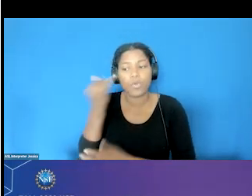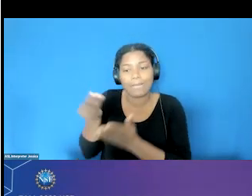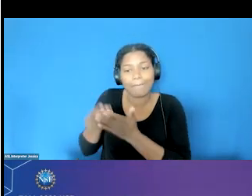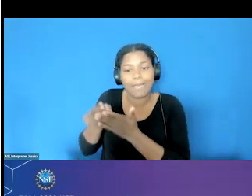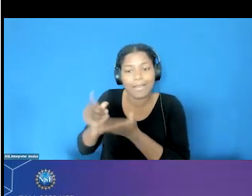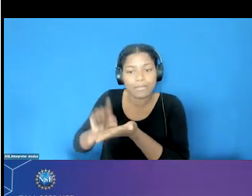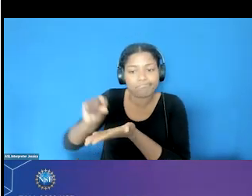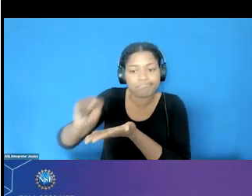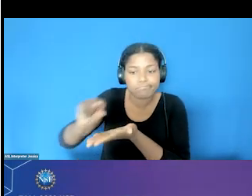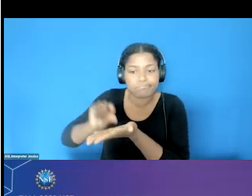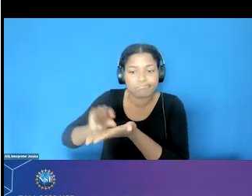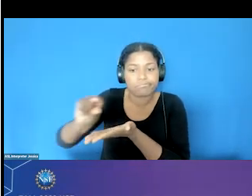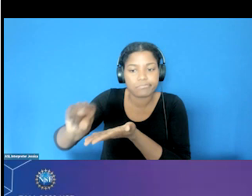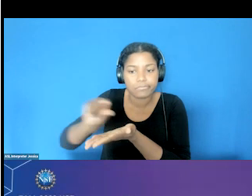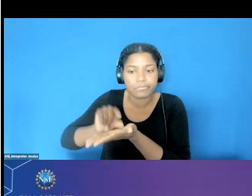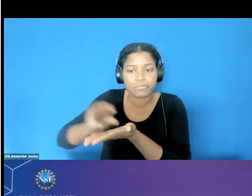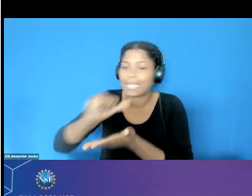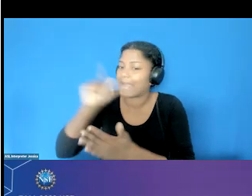Those funds would also not be canceling.